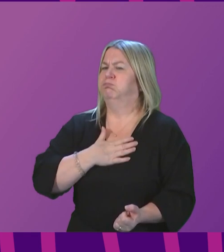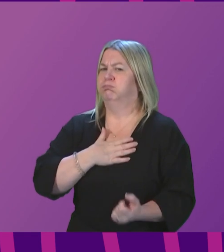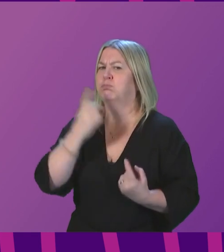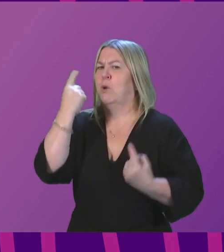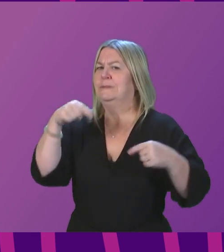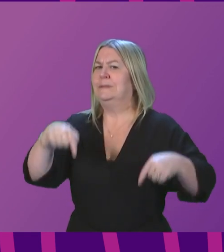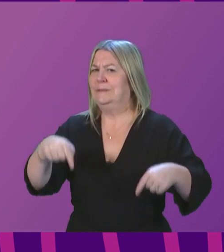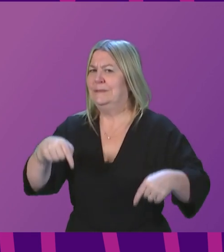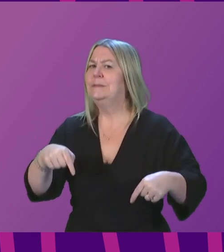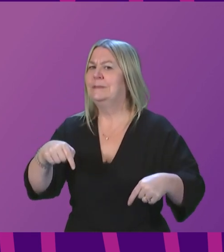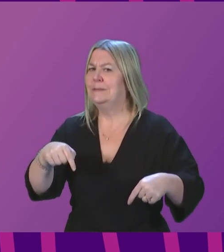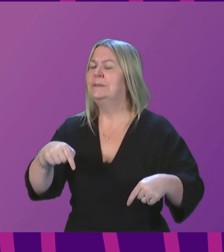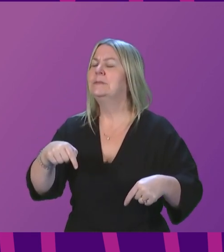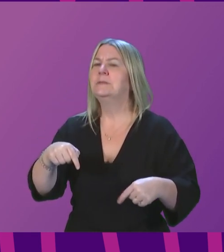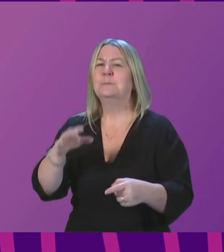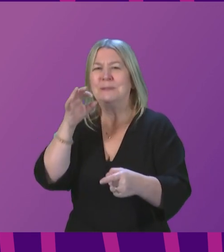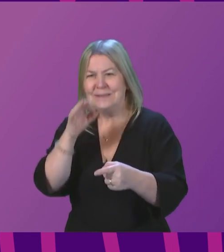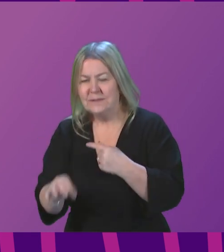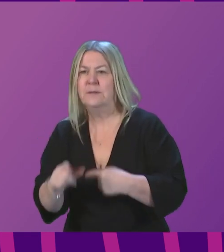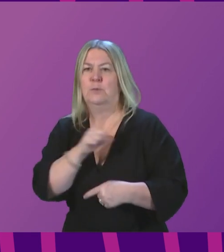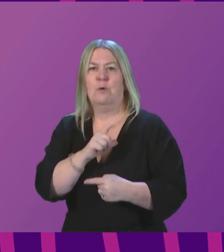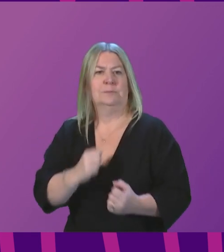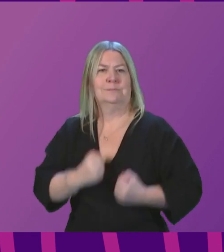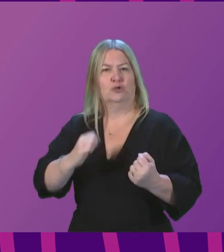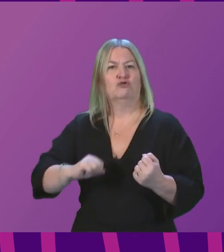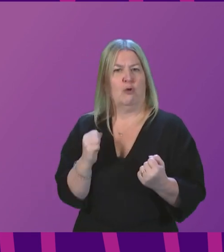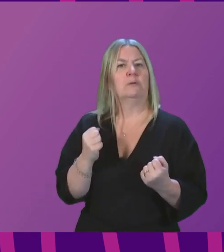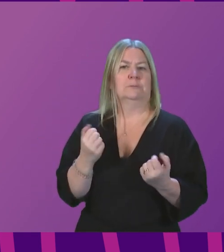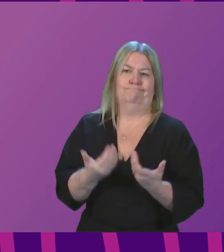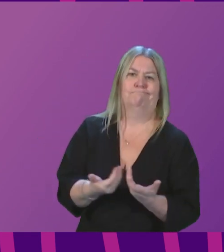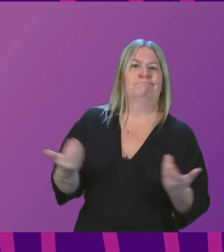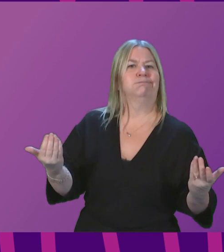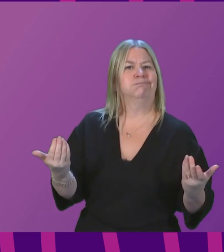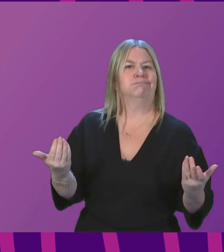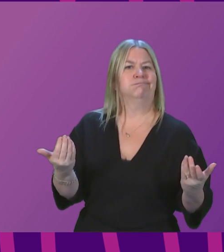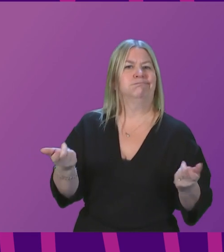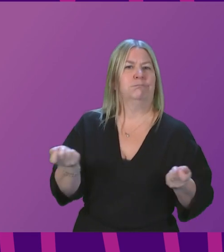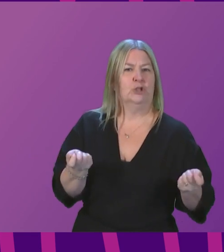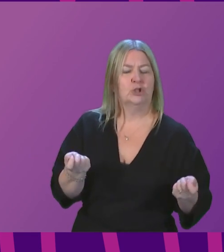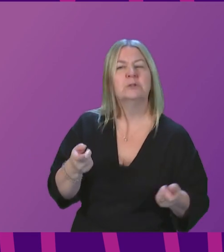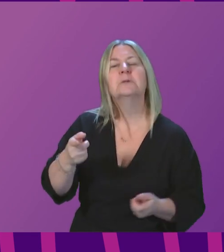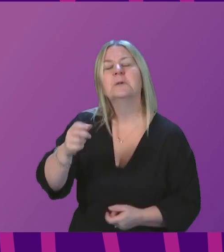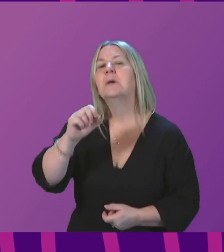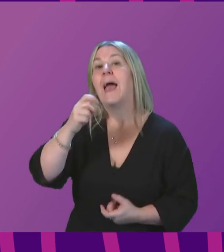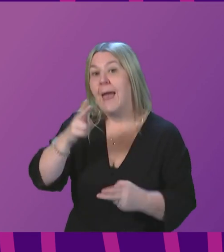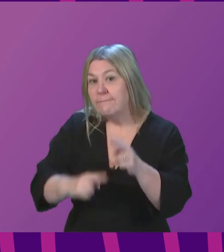If we conclude that there is an impact on the legislative competence of this Parliament, we will lodge a legislative consent memorandum, setting out the relevant provisions.